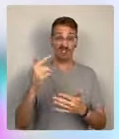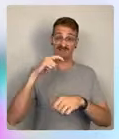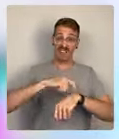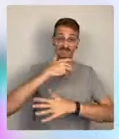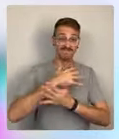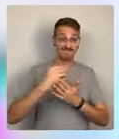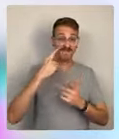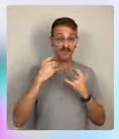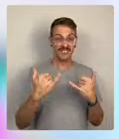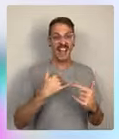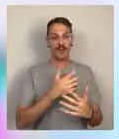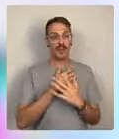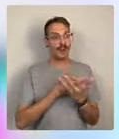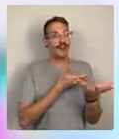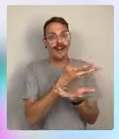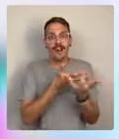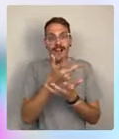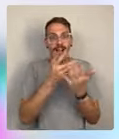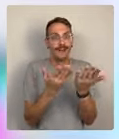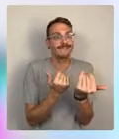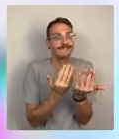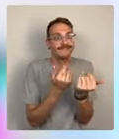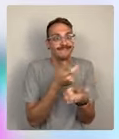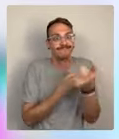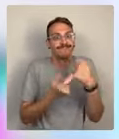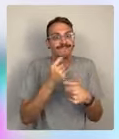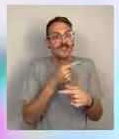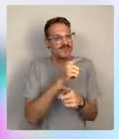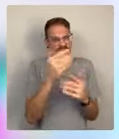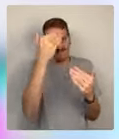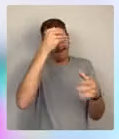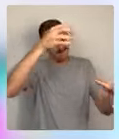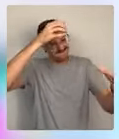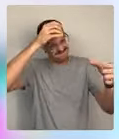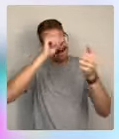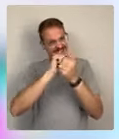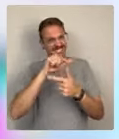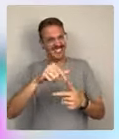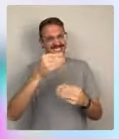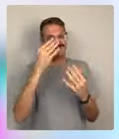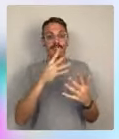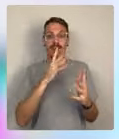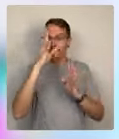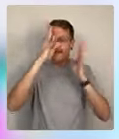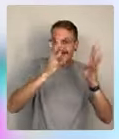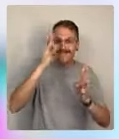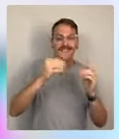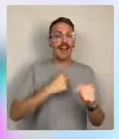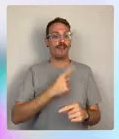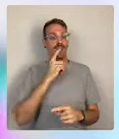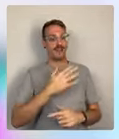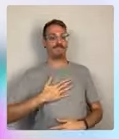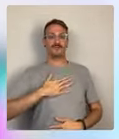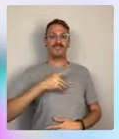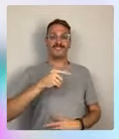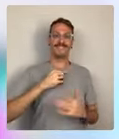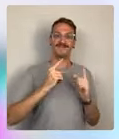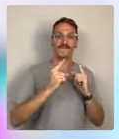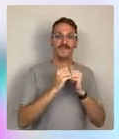I think that's actually all of our time today. I wish I could talk to you guys for hours. You guys are so knowledgeable, so innovative,